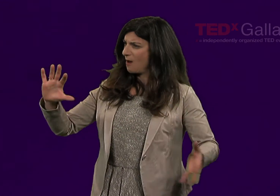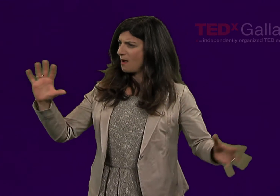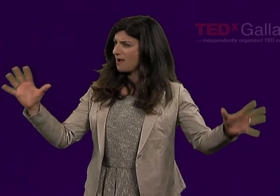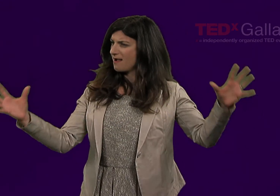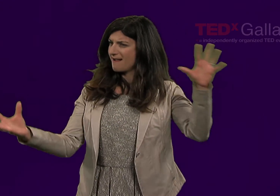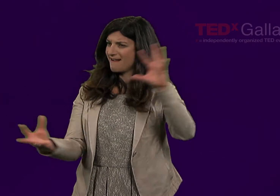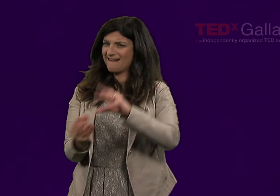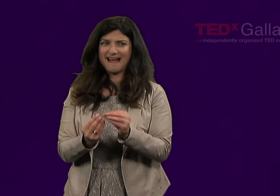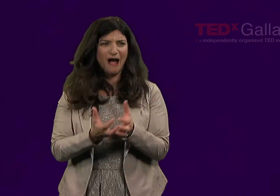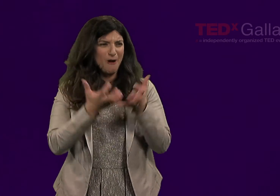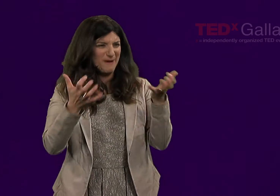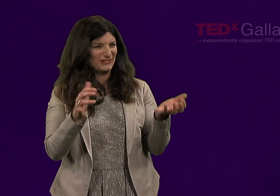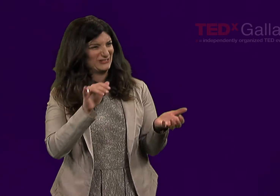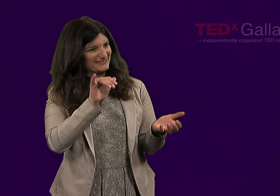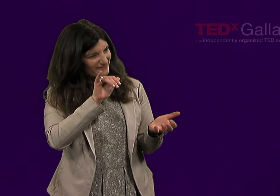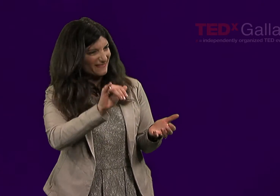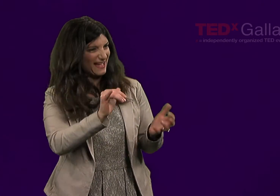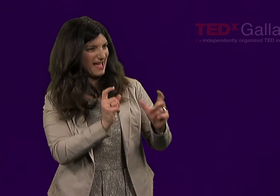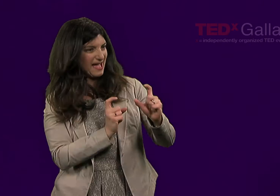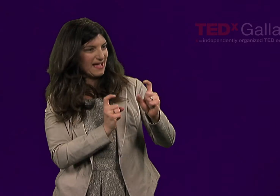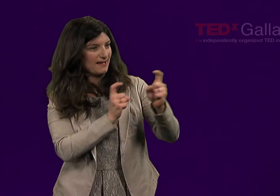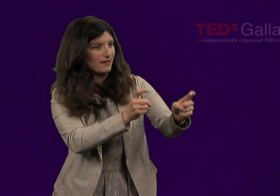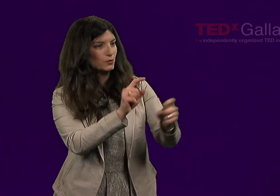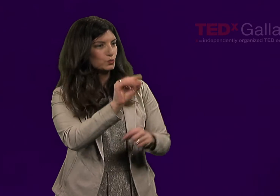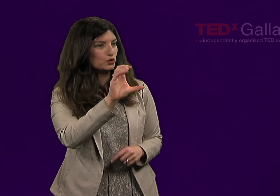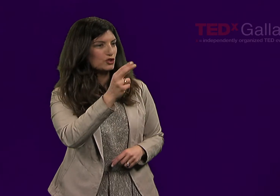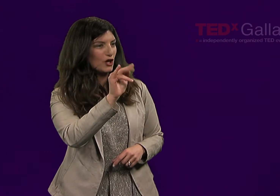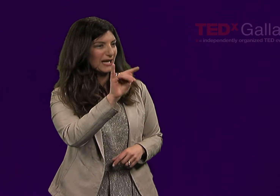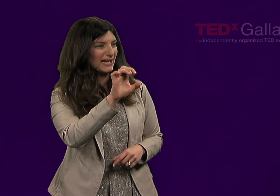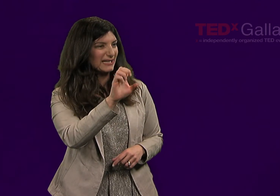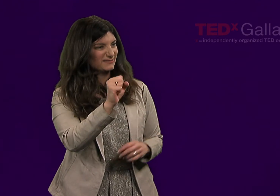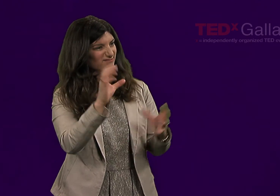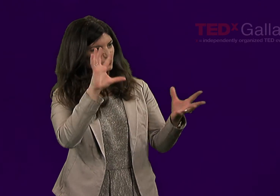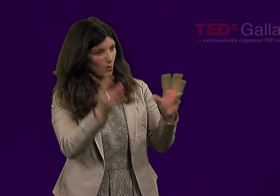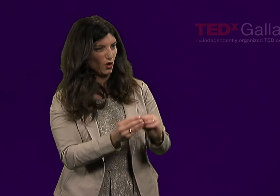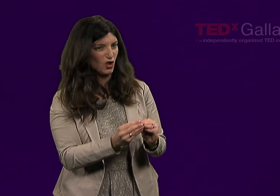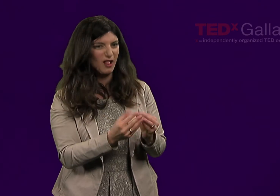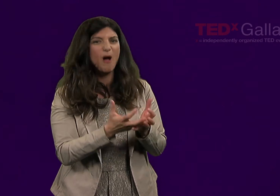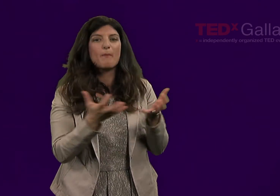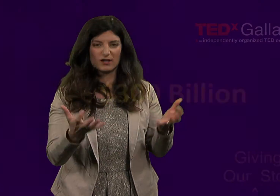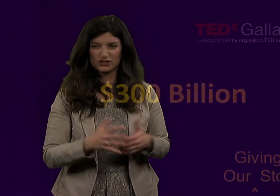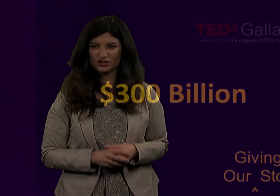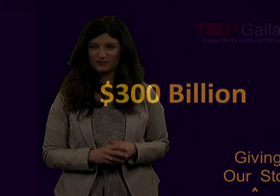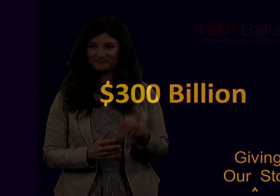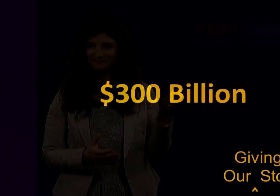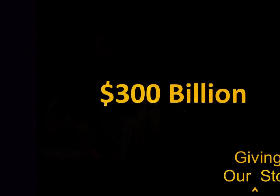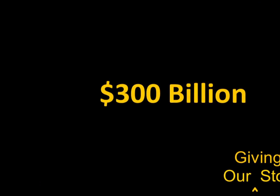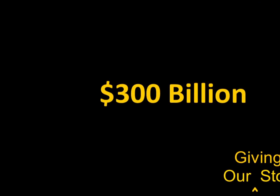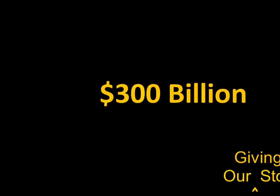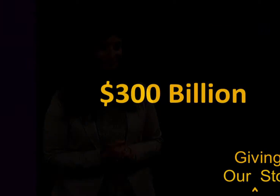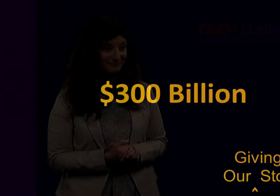So imagine how much that actually adds up to in terms of charitable giving by Americans in a year? [$300 Billion]